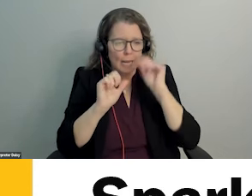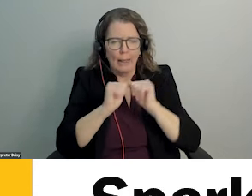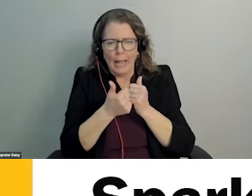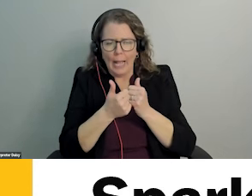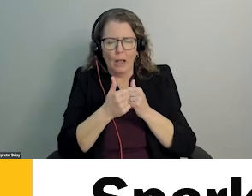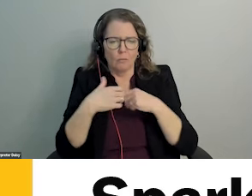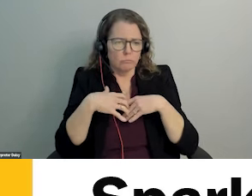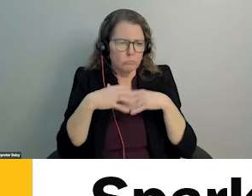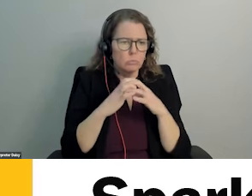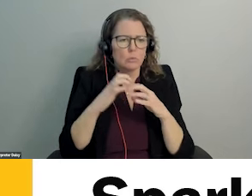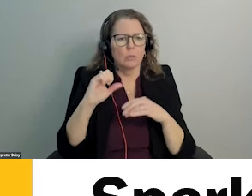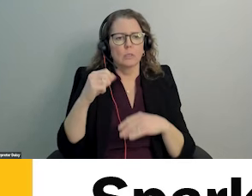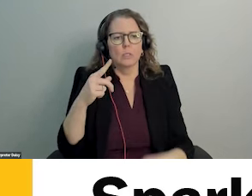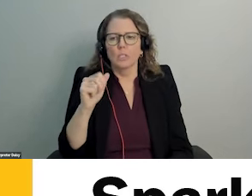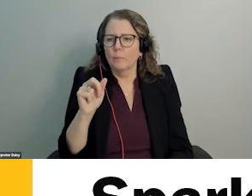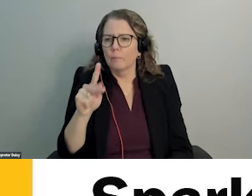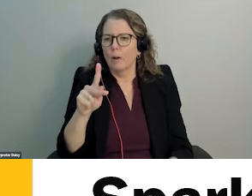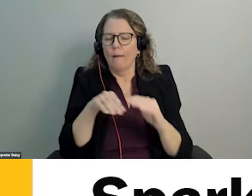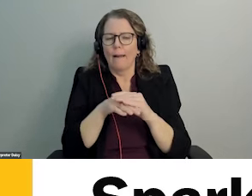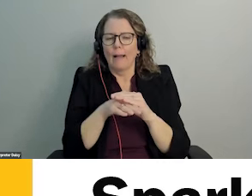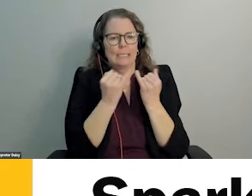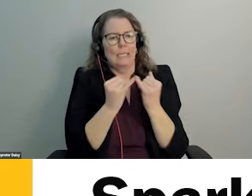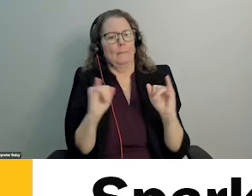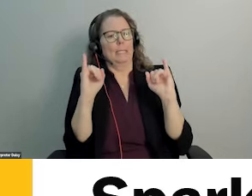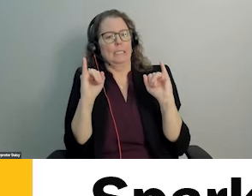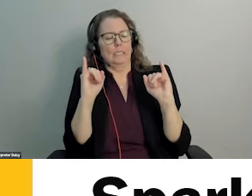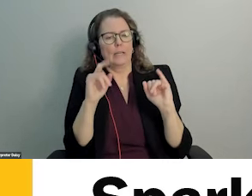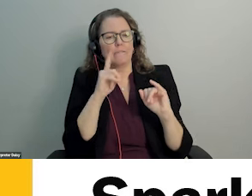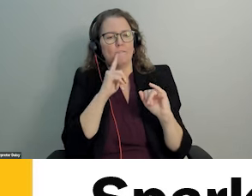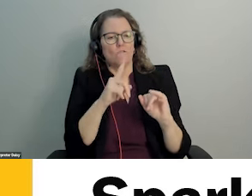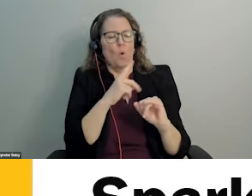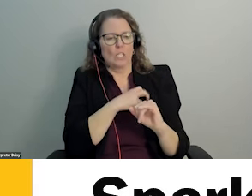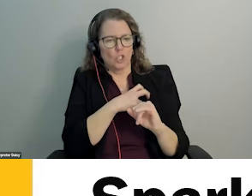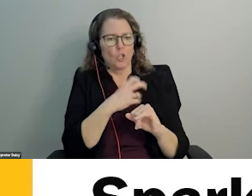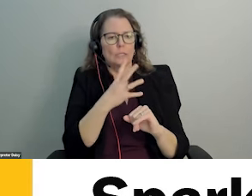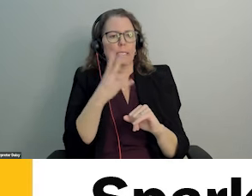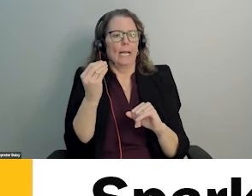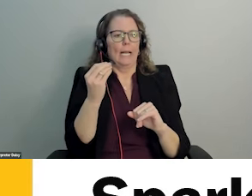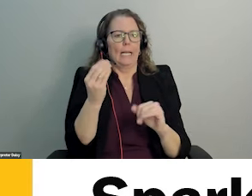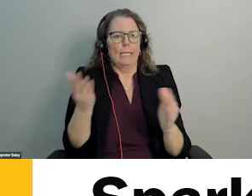as an independent consultancy and building it off of my lived experience with disability.